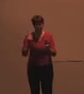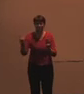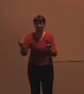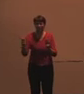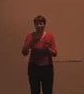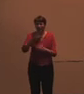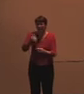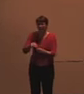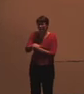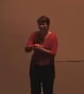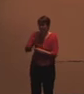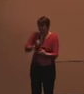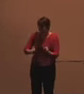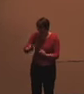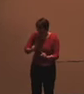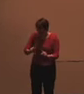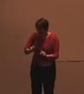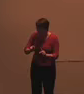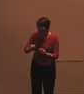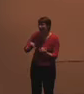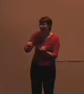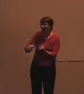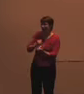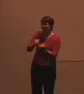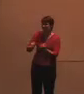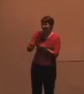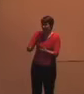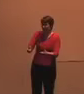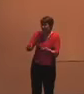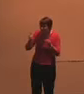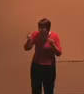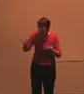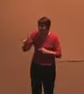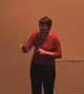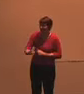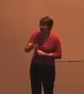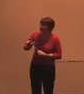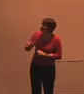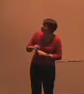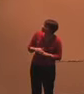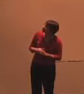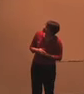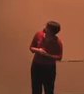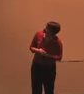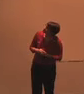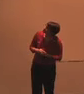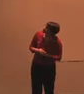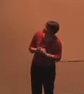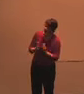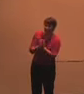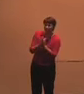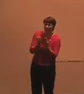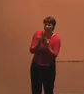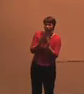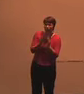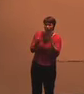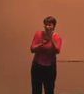Finally, it's a huge library. And this bookshelf wall is sometimes double height,